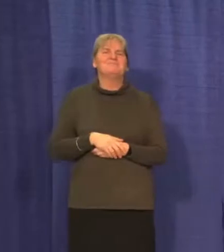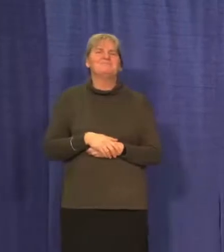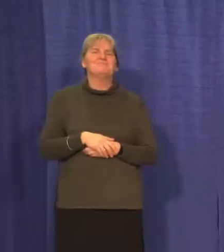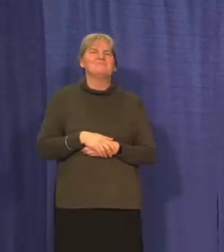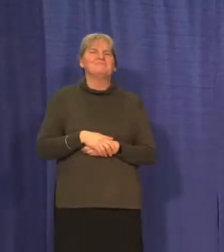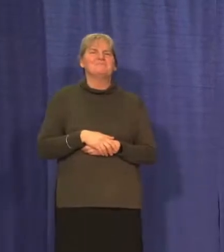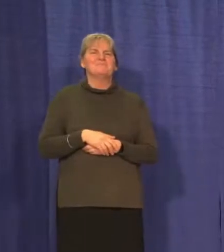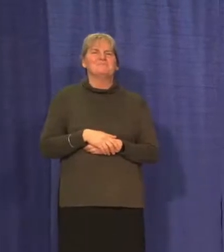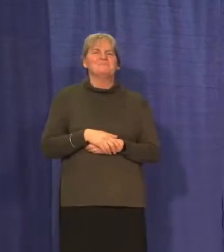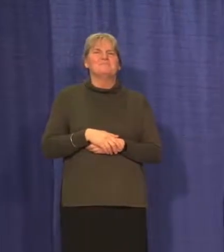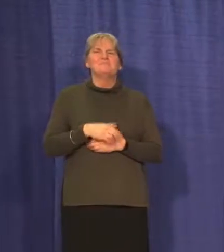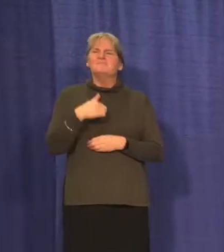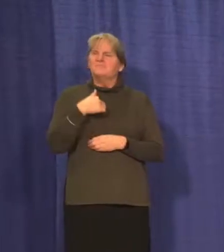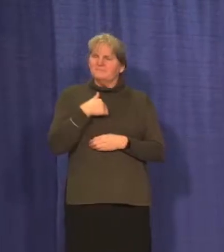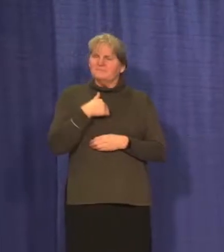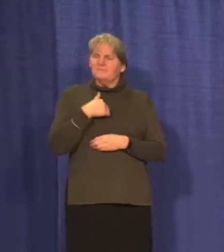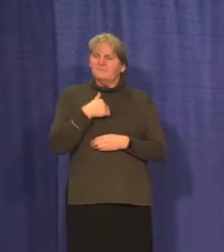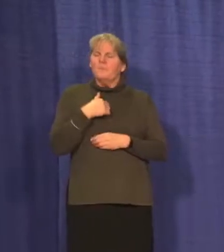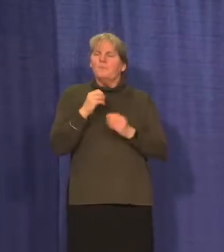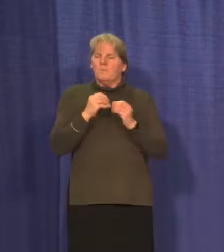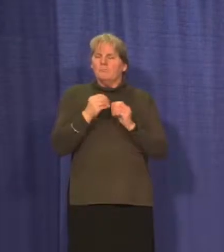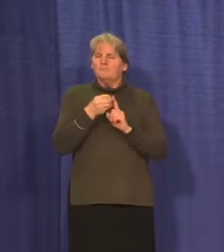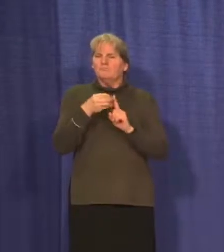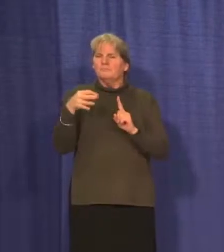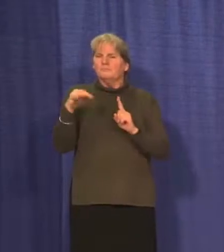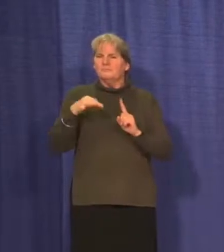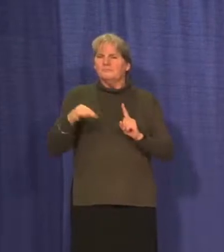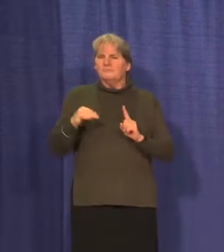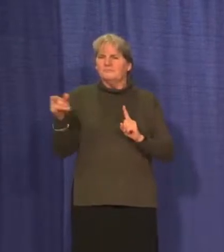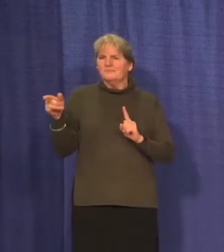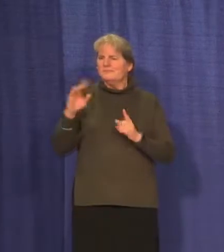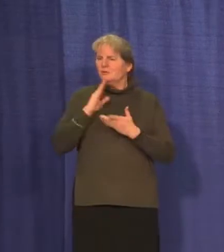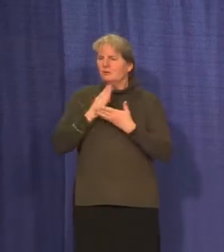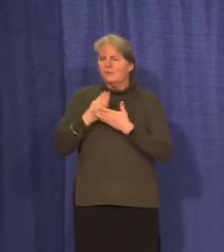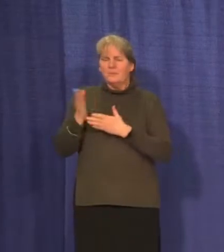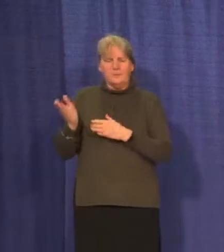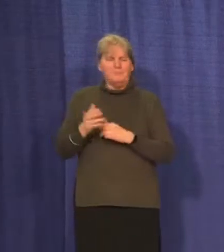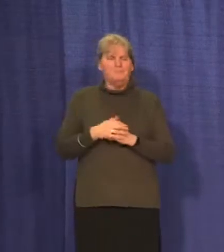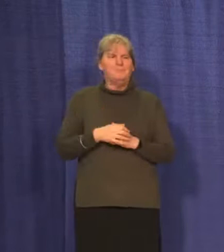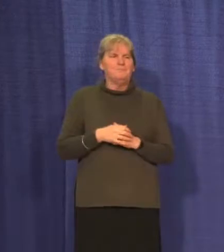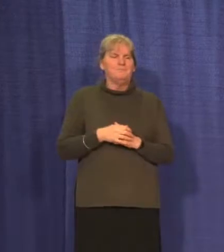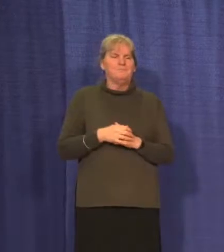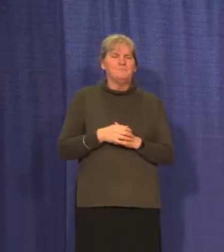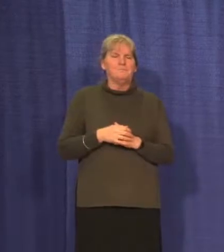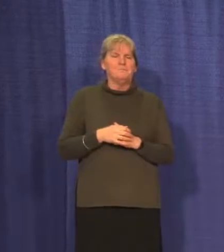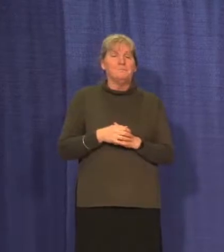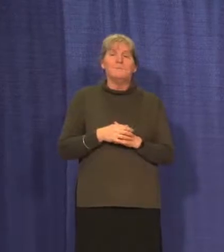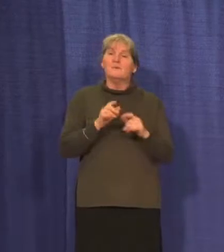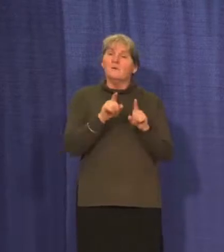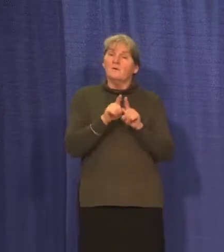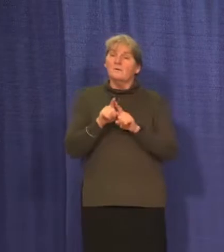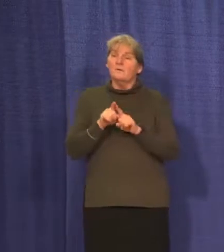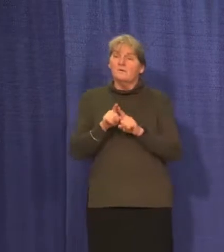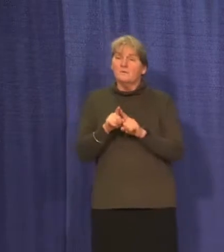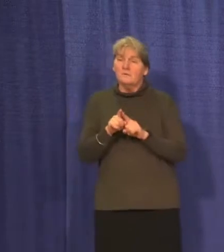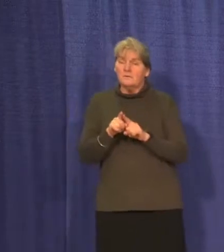And I will reiterate and elaborate on some of the points that the premier made, as he mentioned.